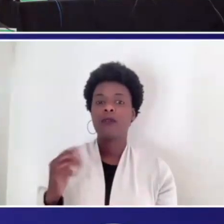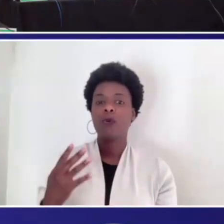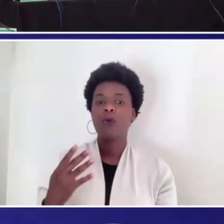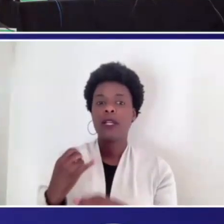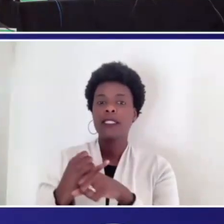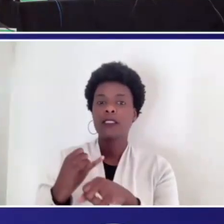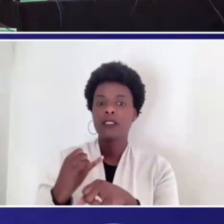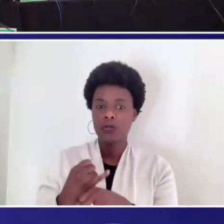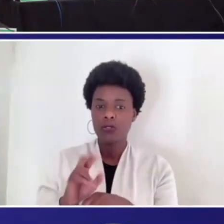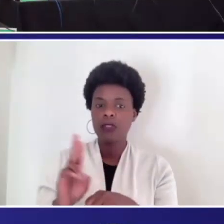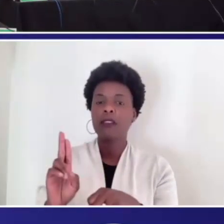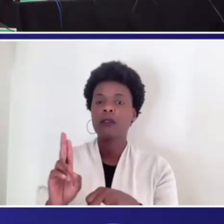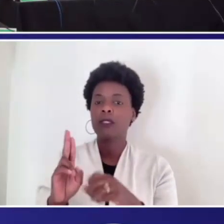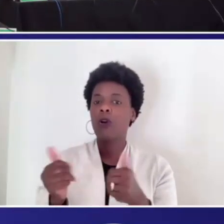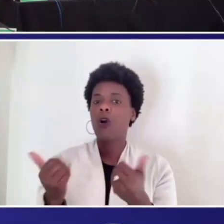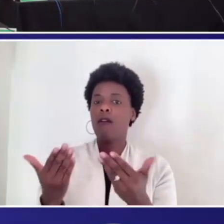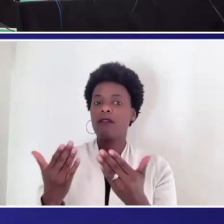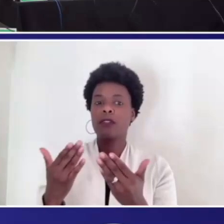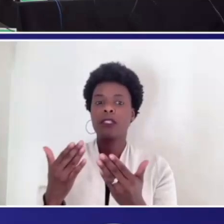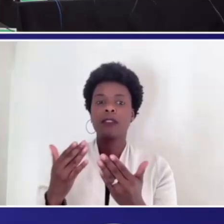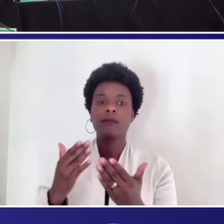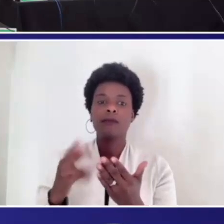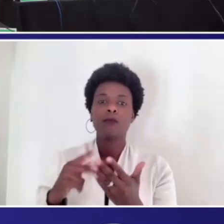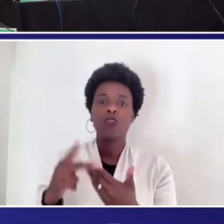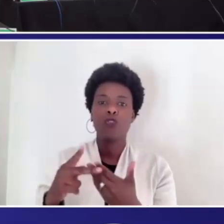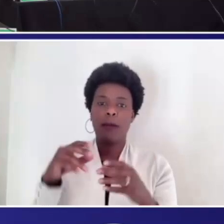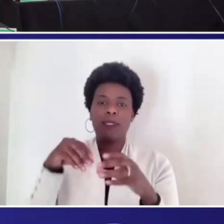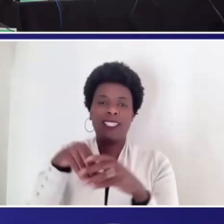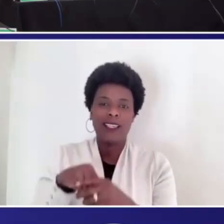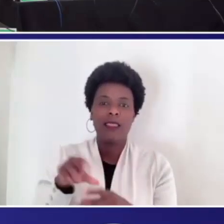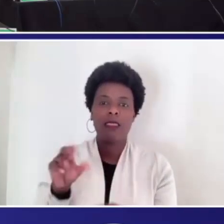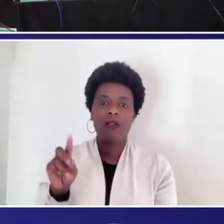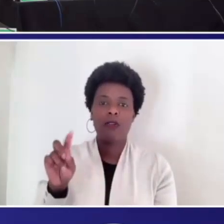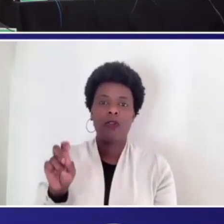in that code. Next slide,